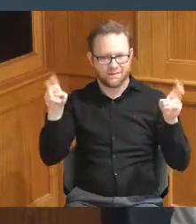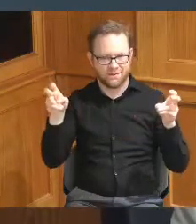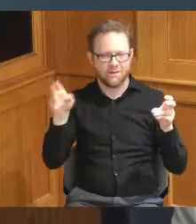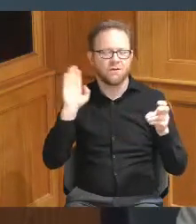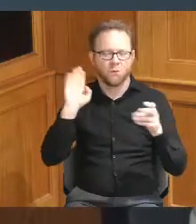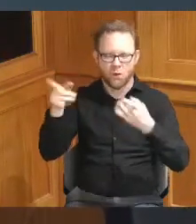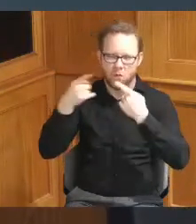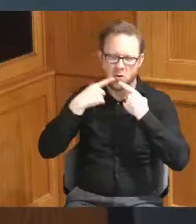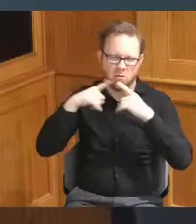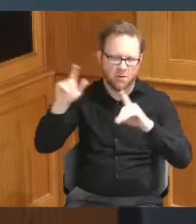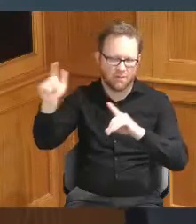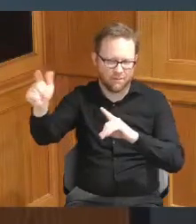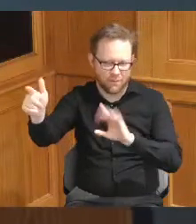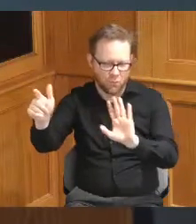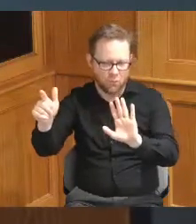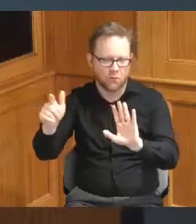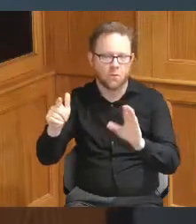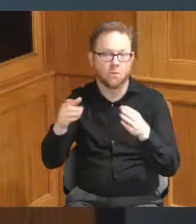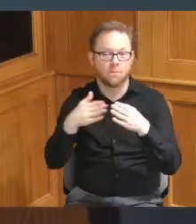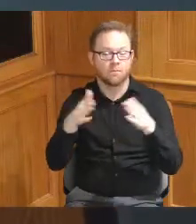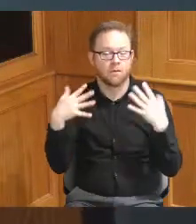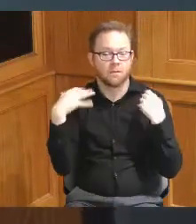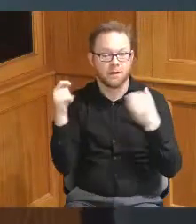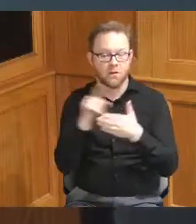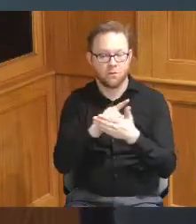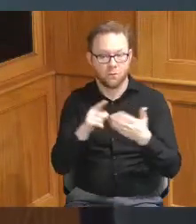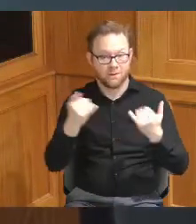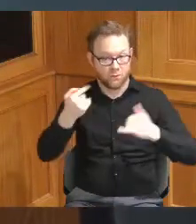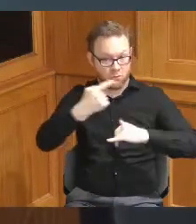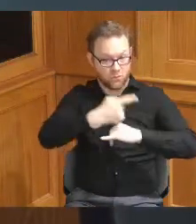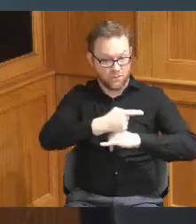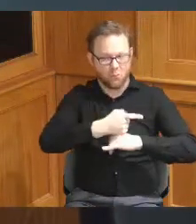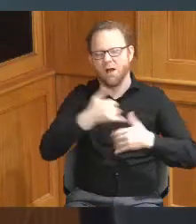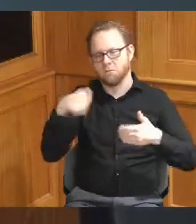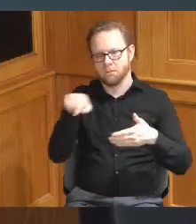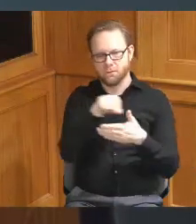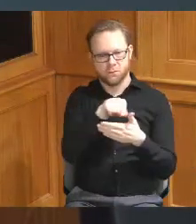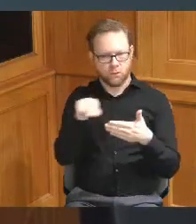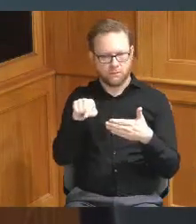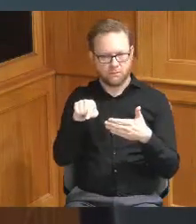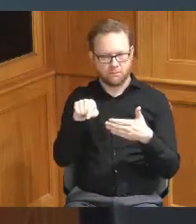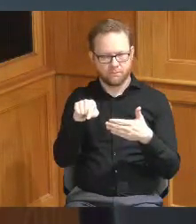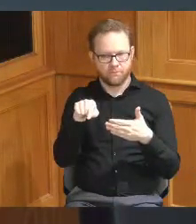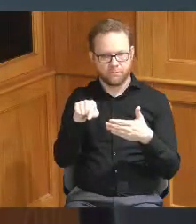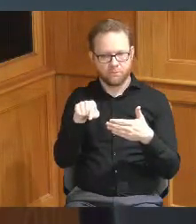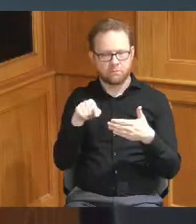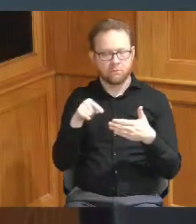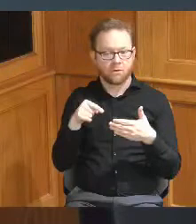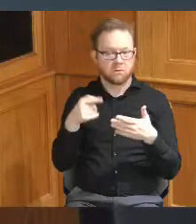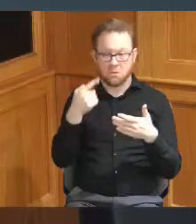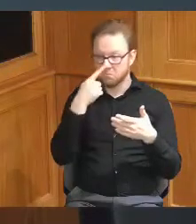I just Public Health week is today this week and wanted you to come forward and talk about